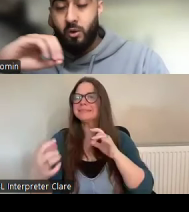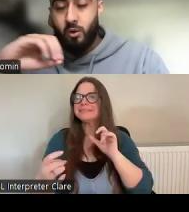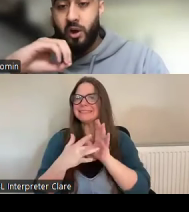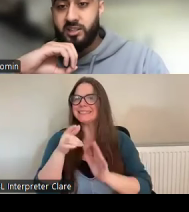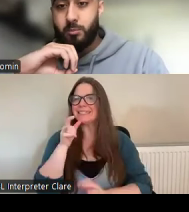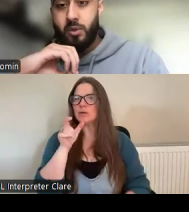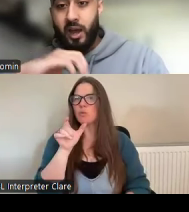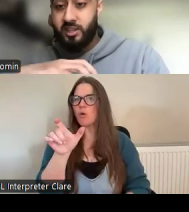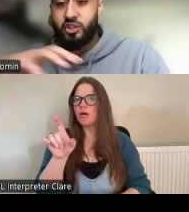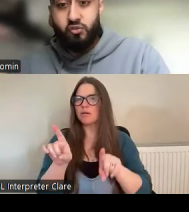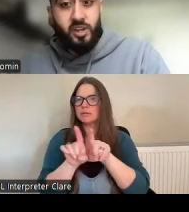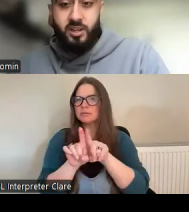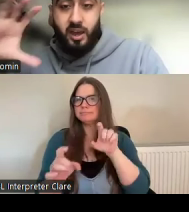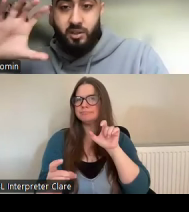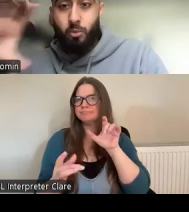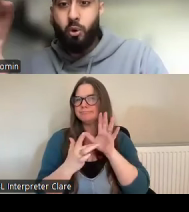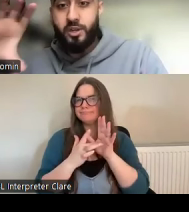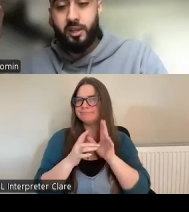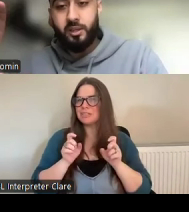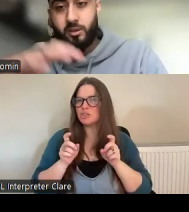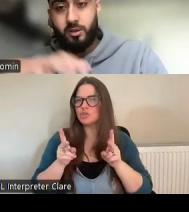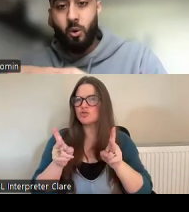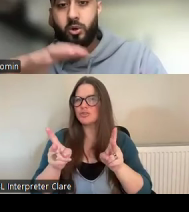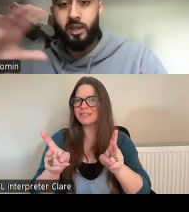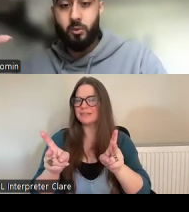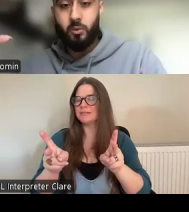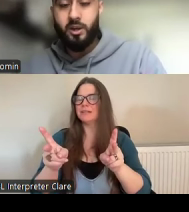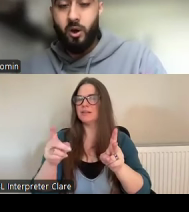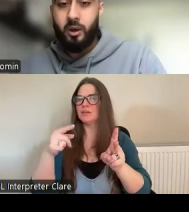or as a as a street that you're putting your keyword on.